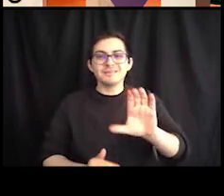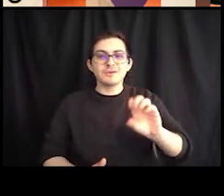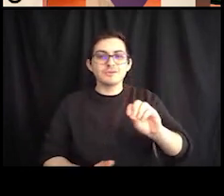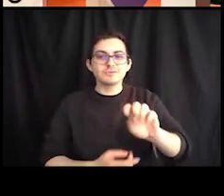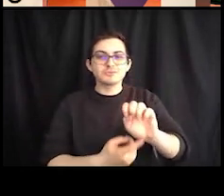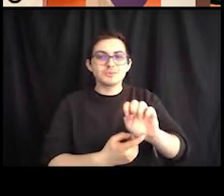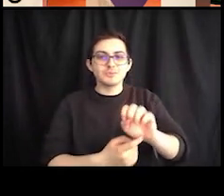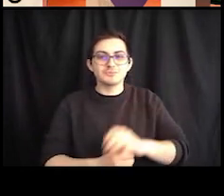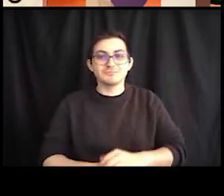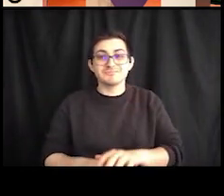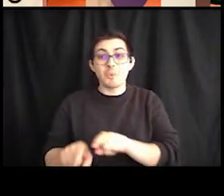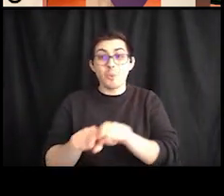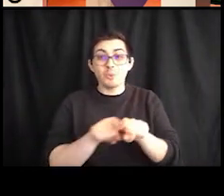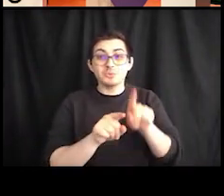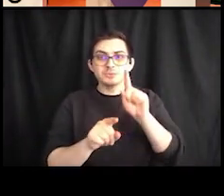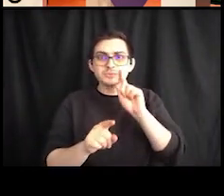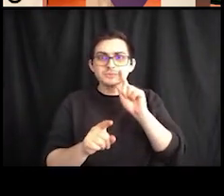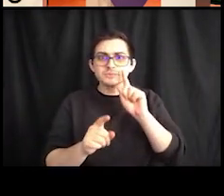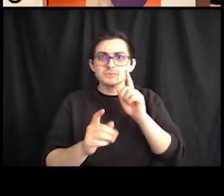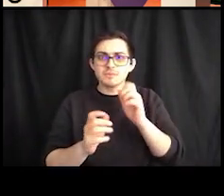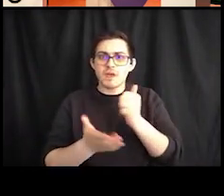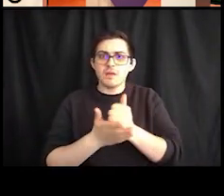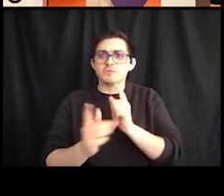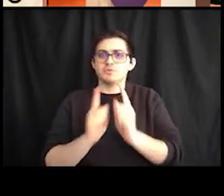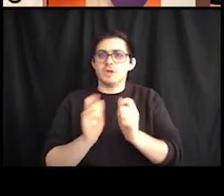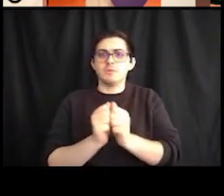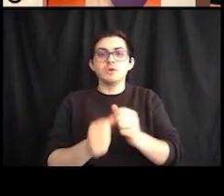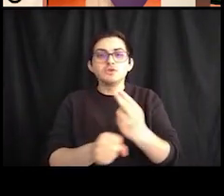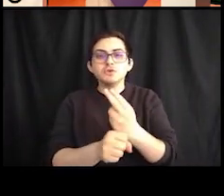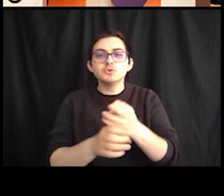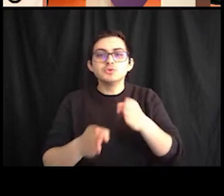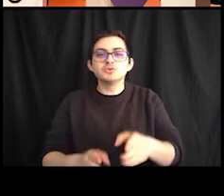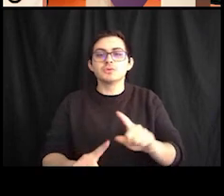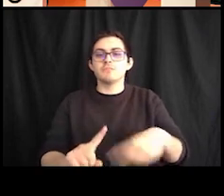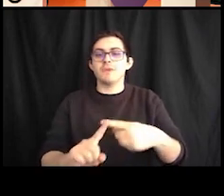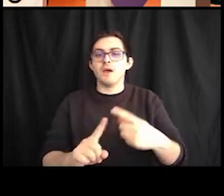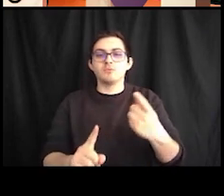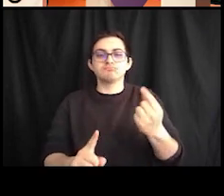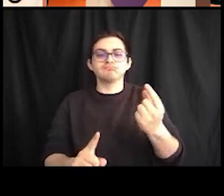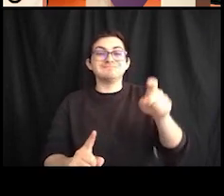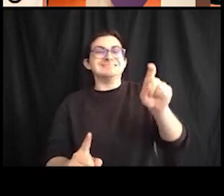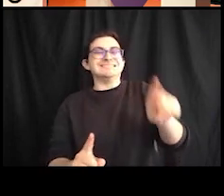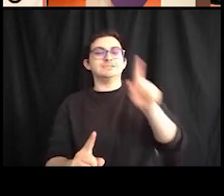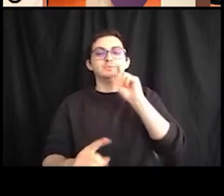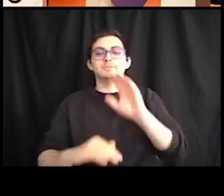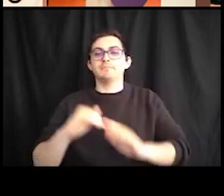what needs to be built. So in many ways, what config Europe was about, was building these bridges